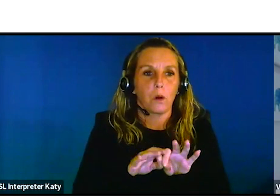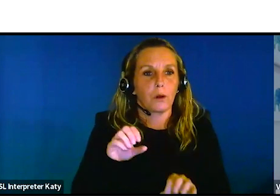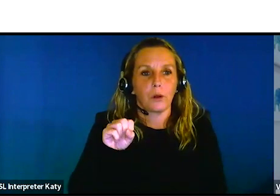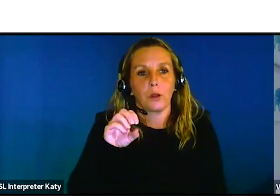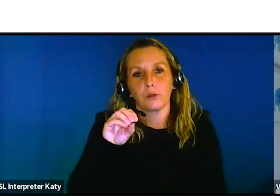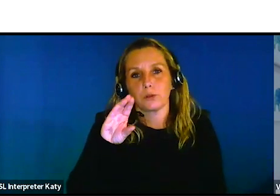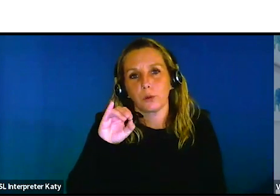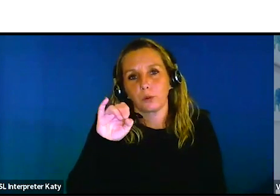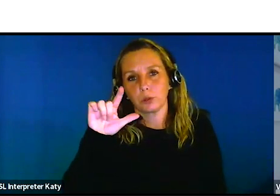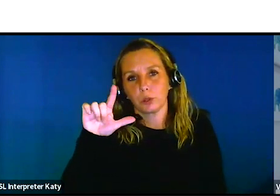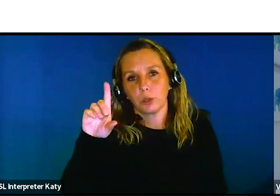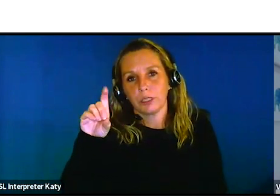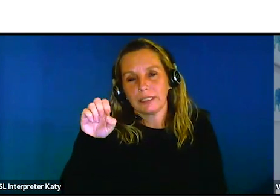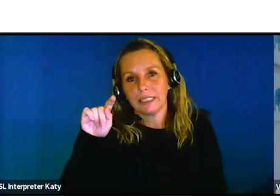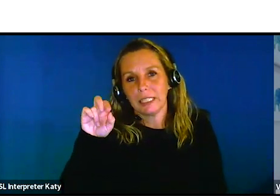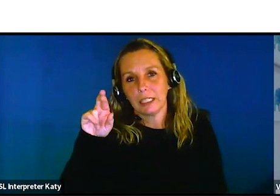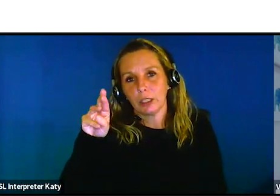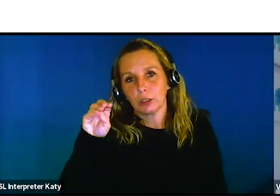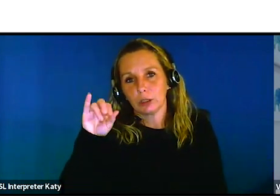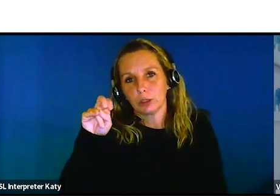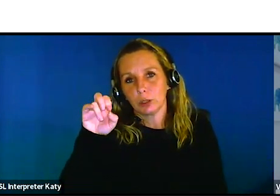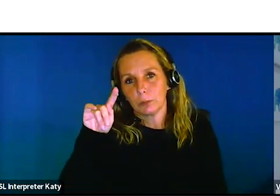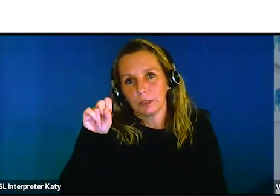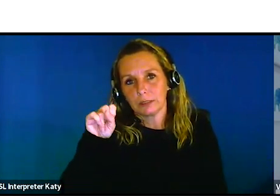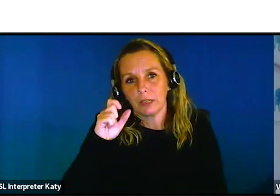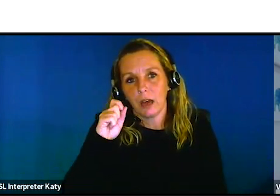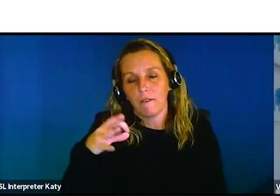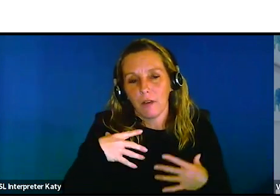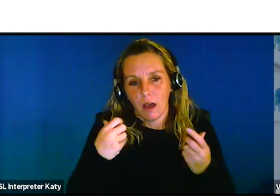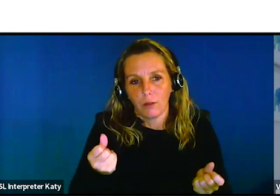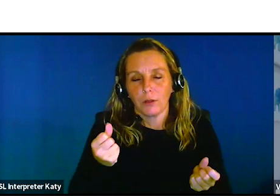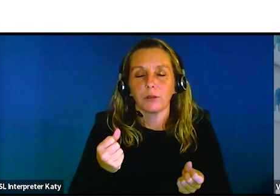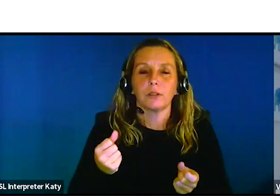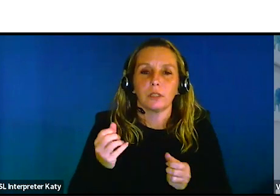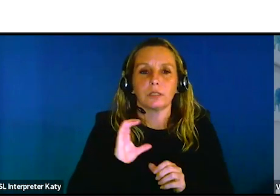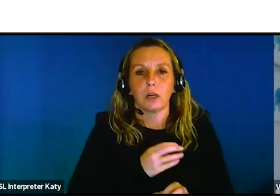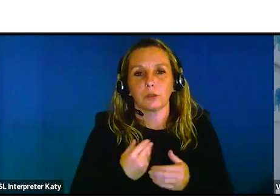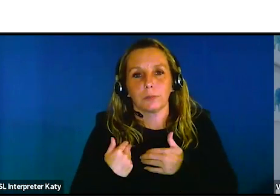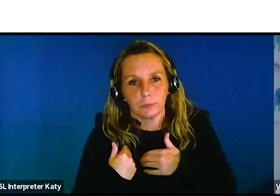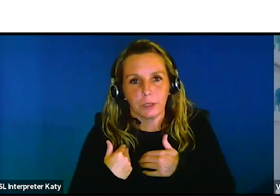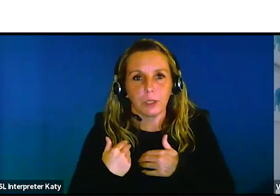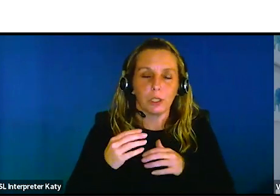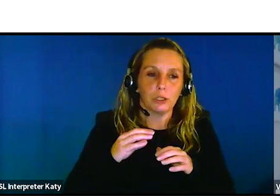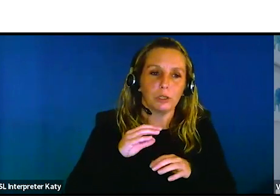We need to build healthy communities. We need to engage our communities